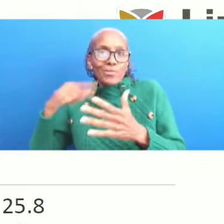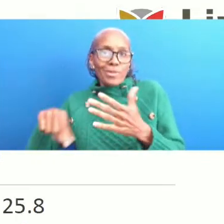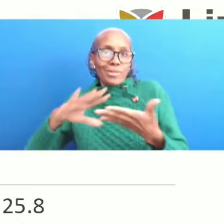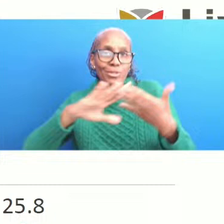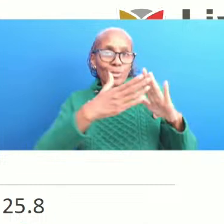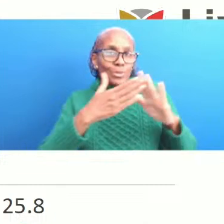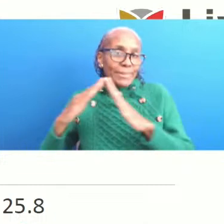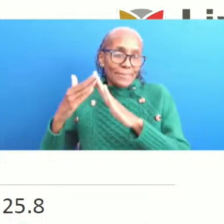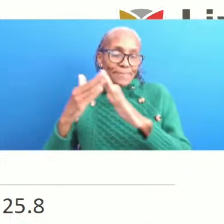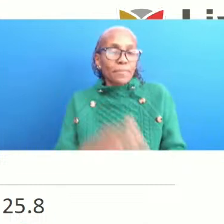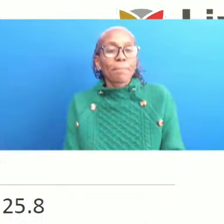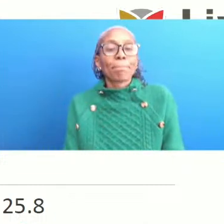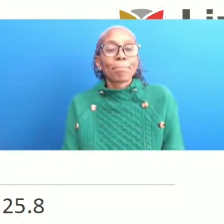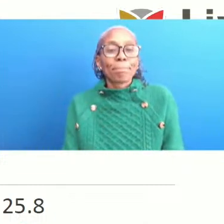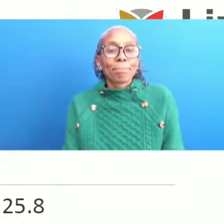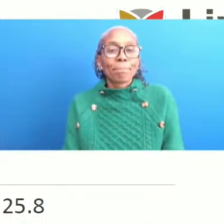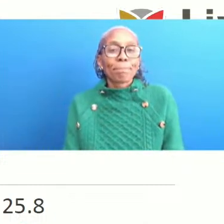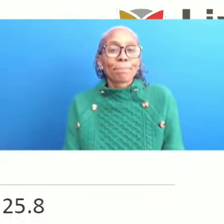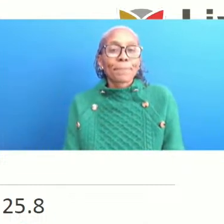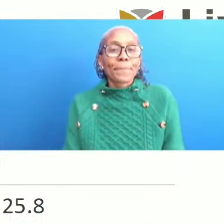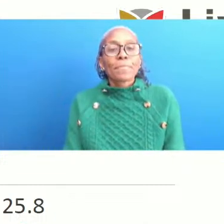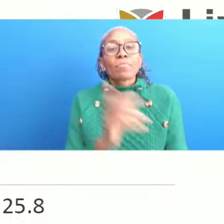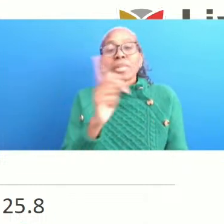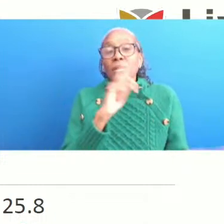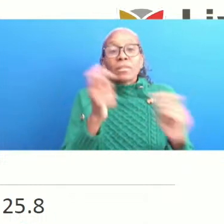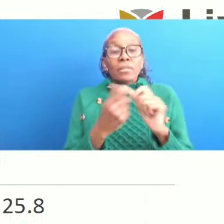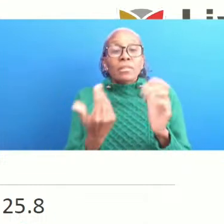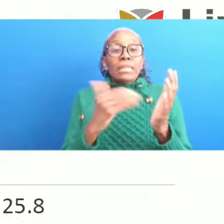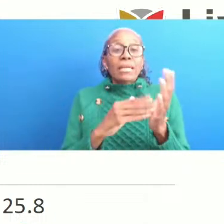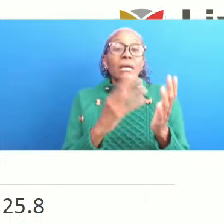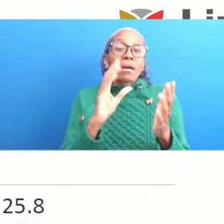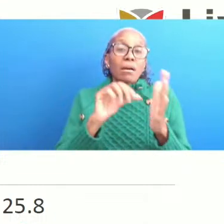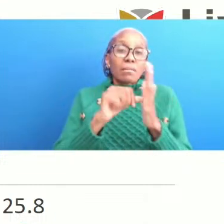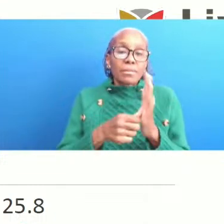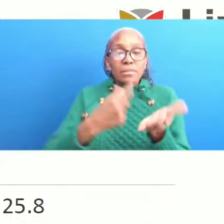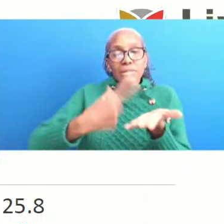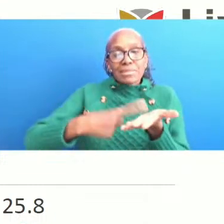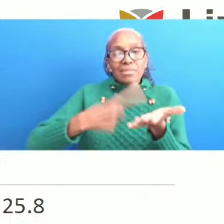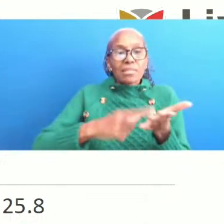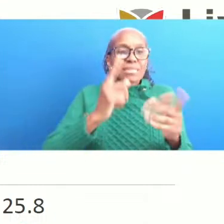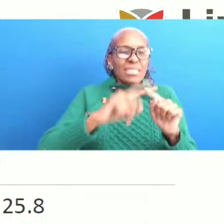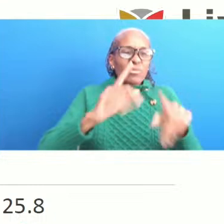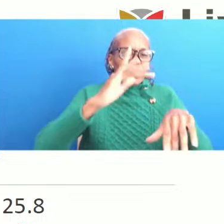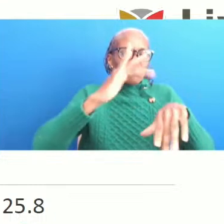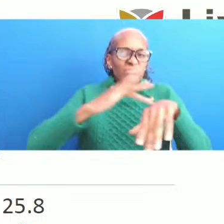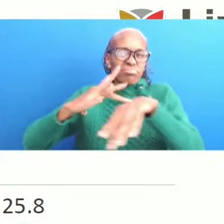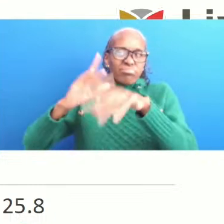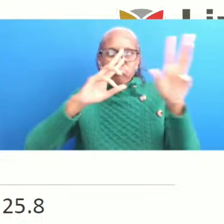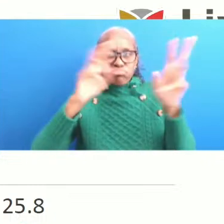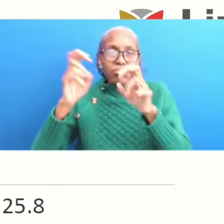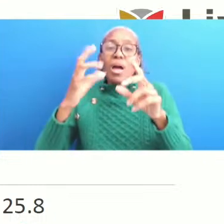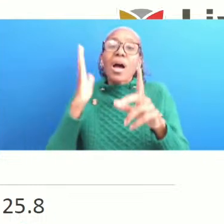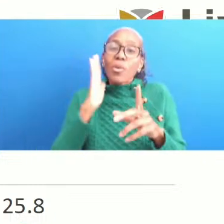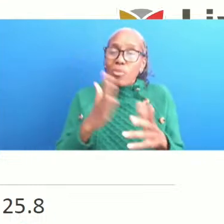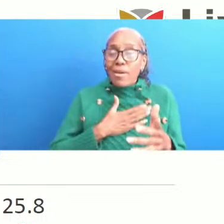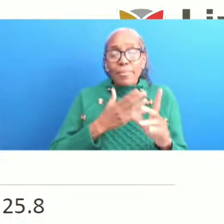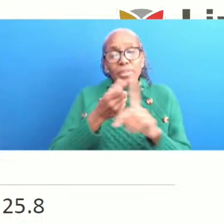KEY COMPONENT OF US IMPROVING LIFE EXPECTANCY FOR OUR COMMUNITY. ALL RIGHT.